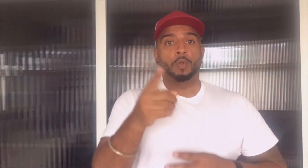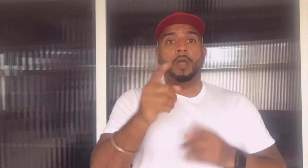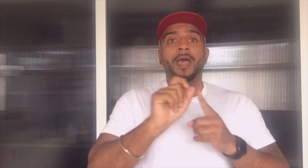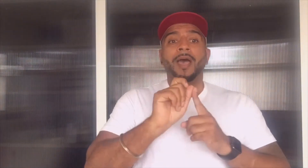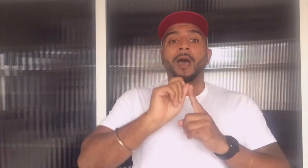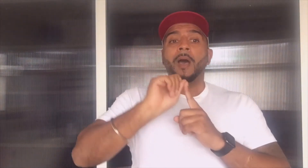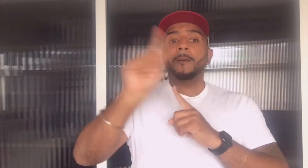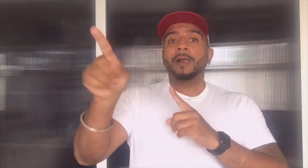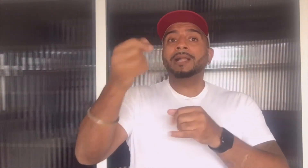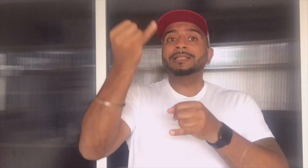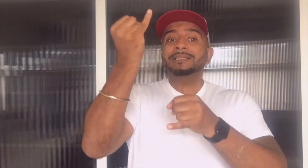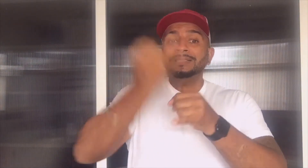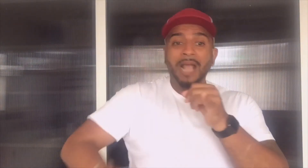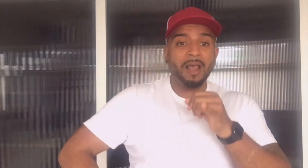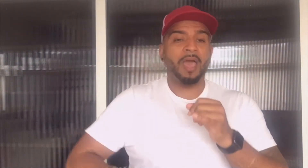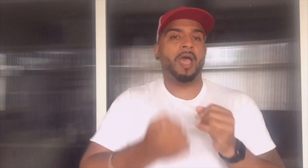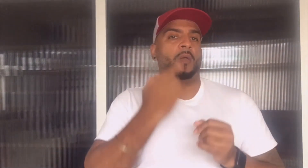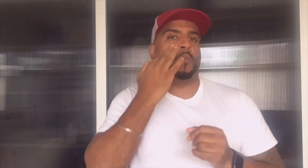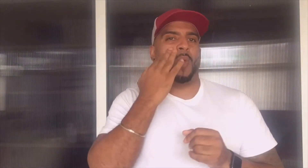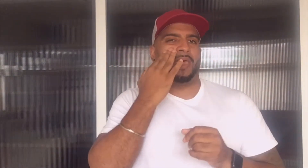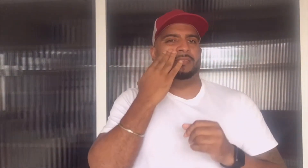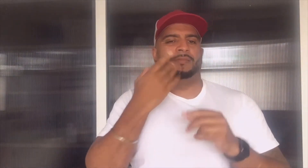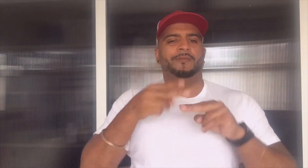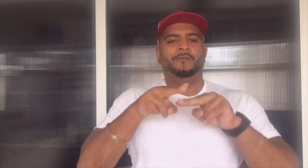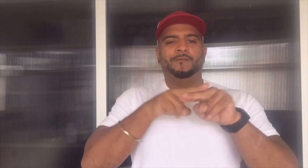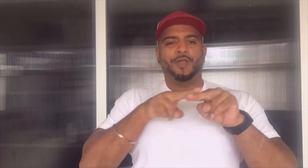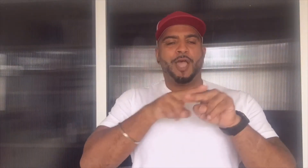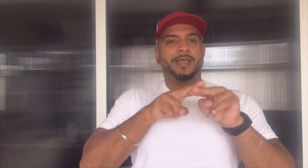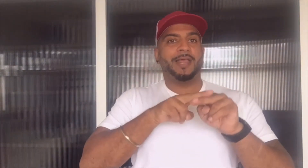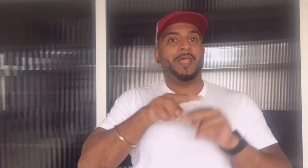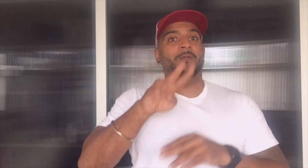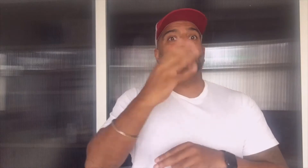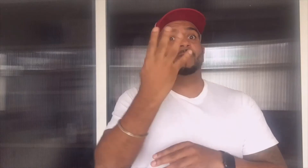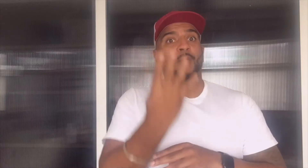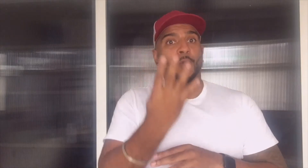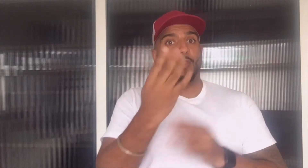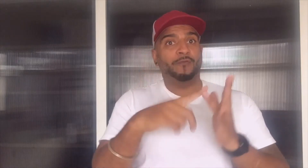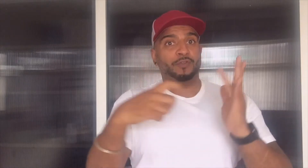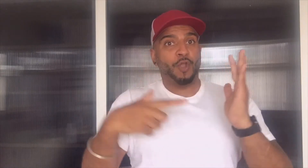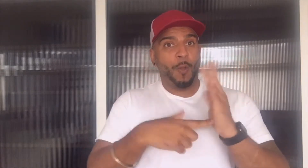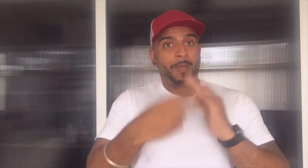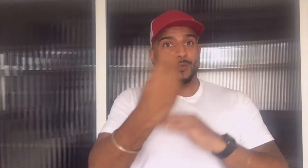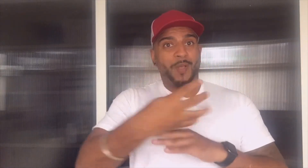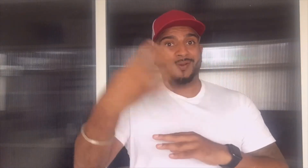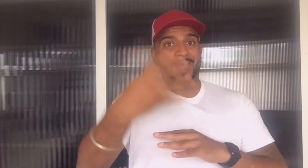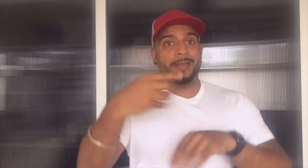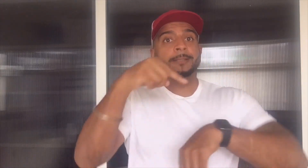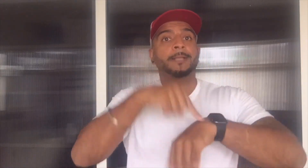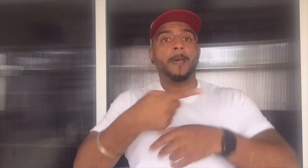The closing date for applications is Friday 4th October 2019 at 12 noon.